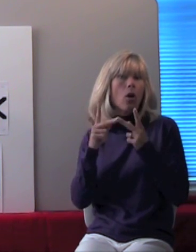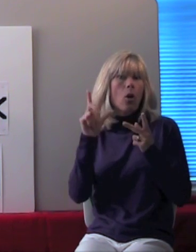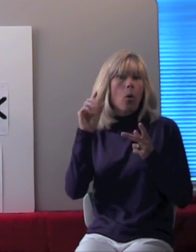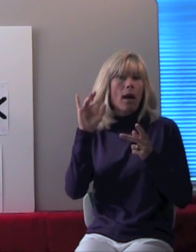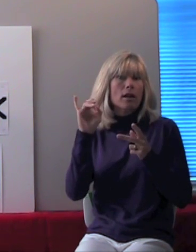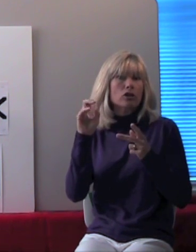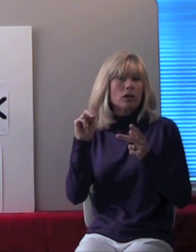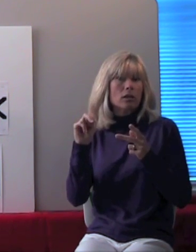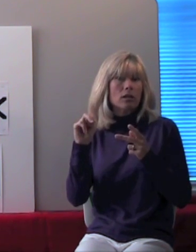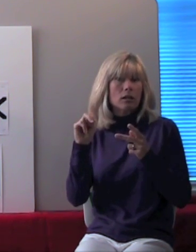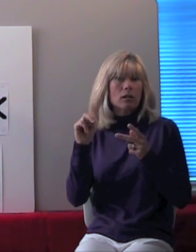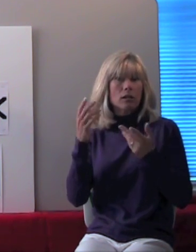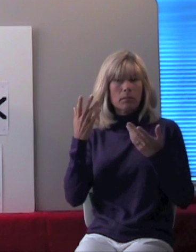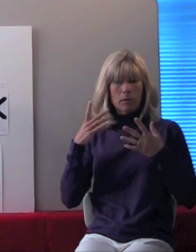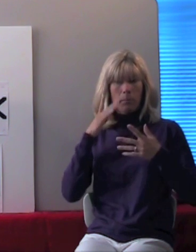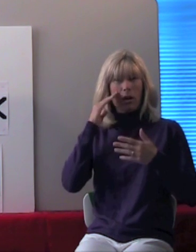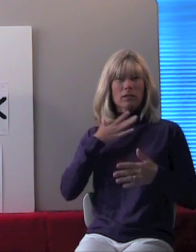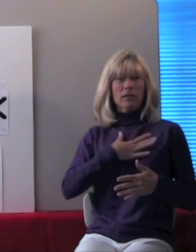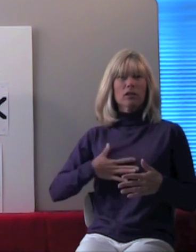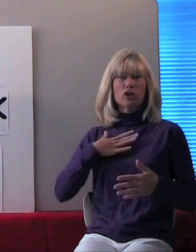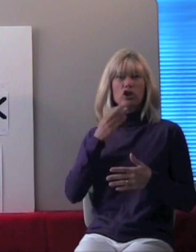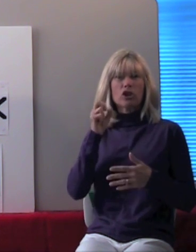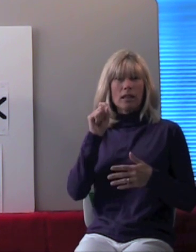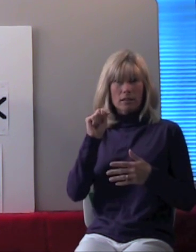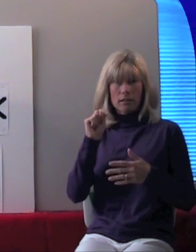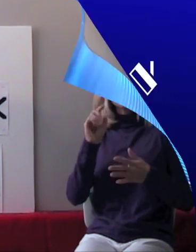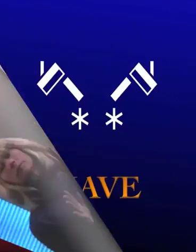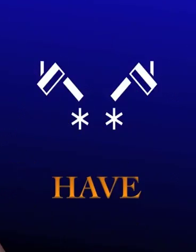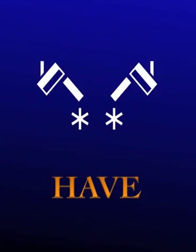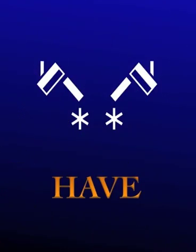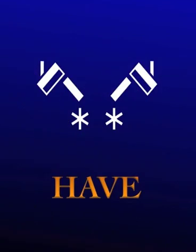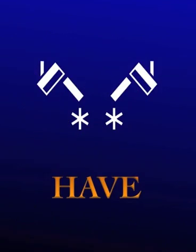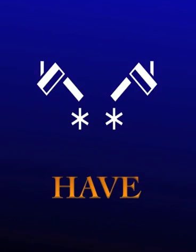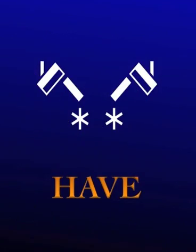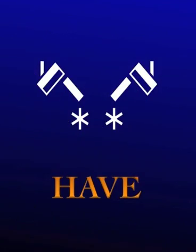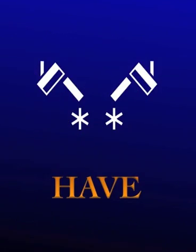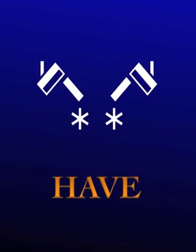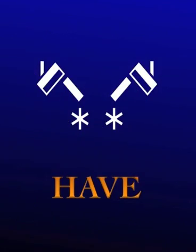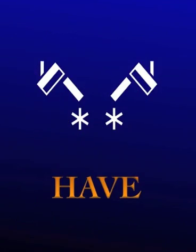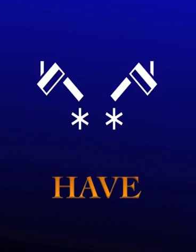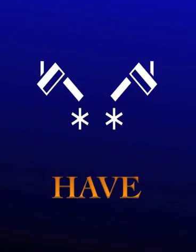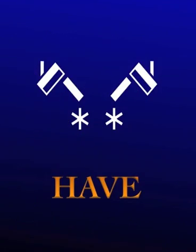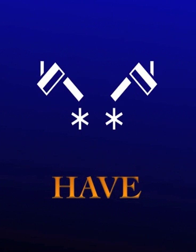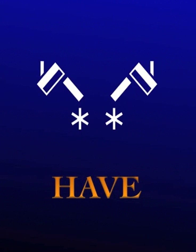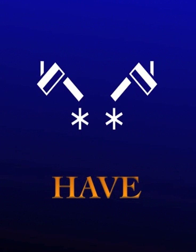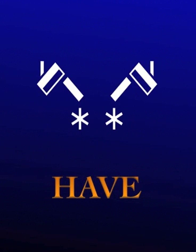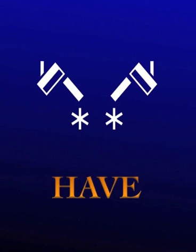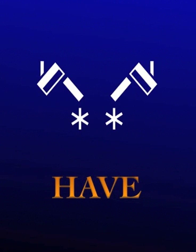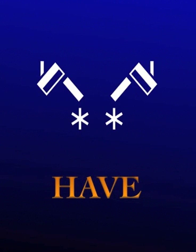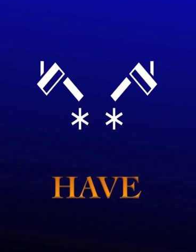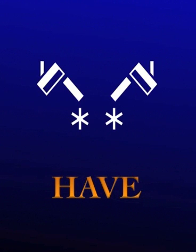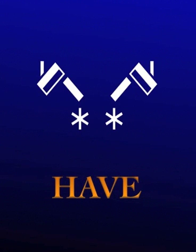where the location is because it is on the chest. This is how you write MY and HAVE...